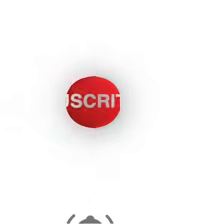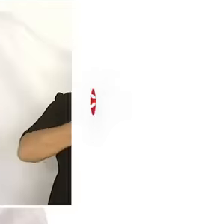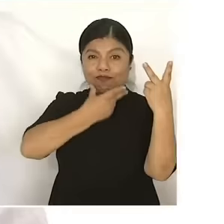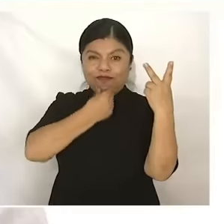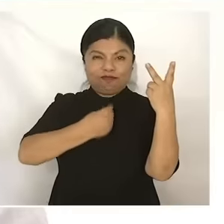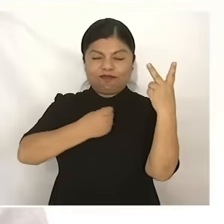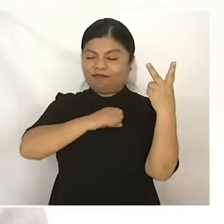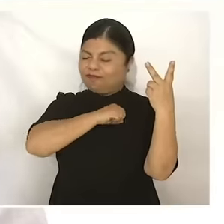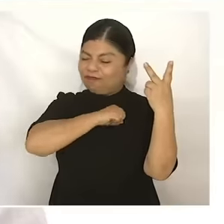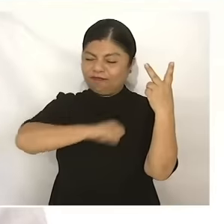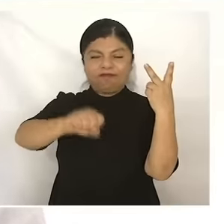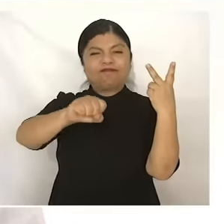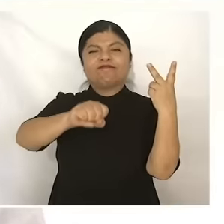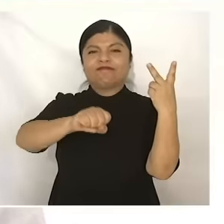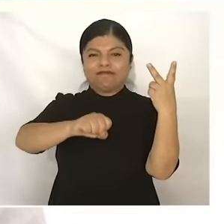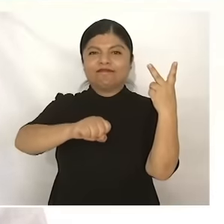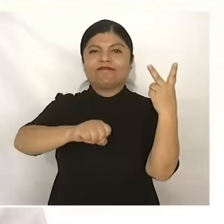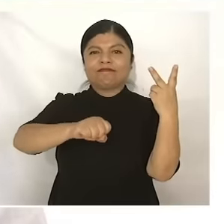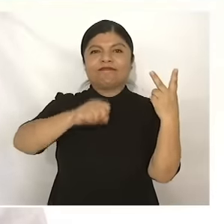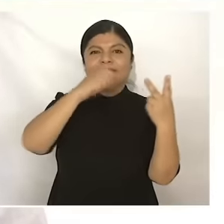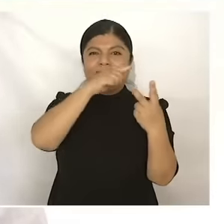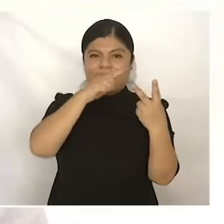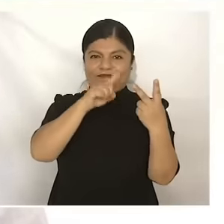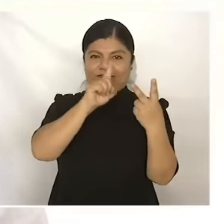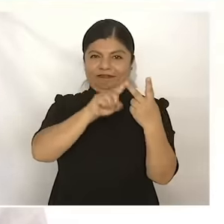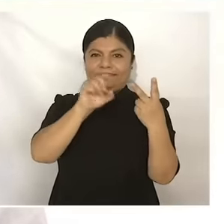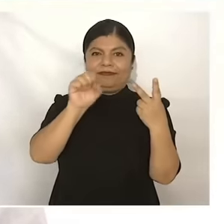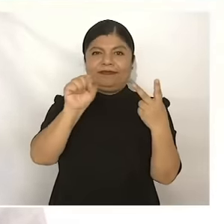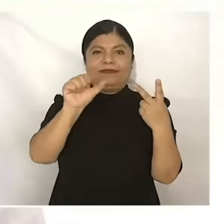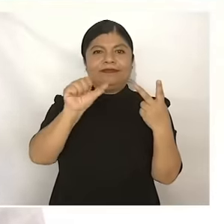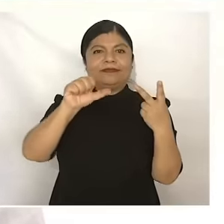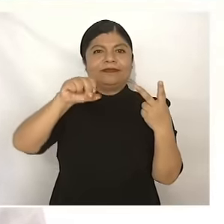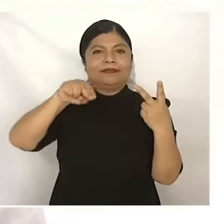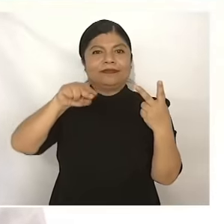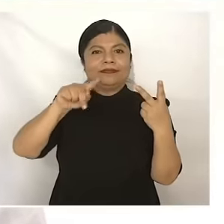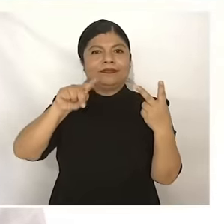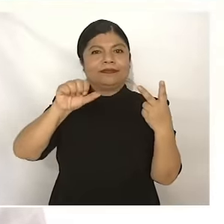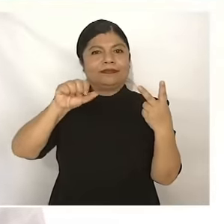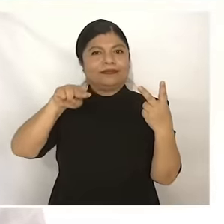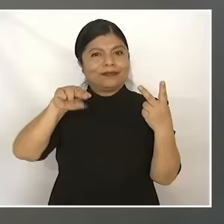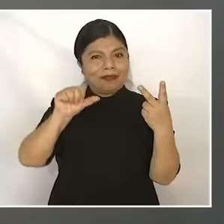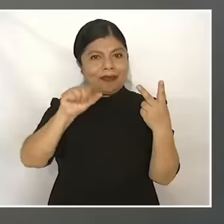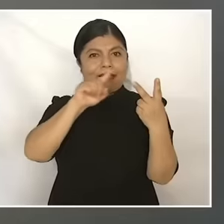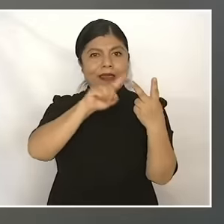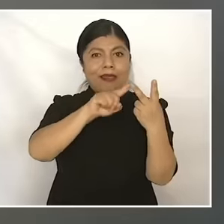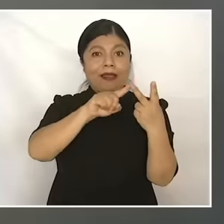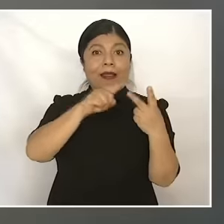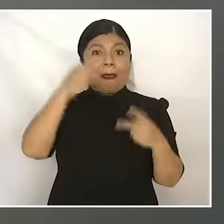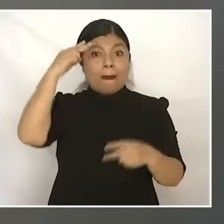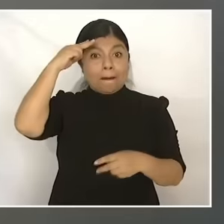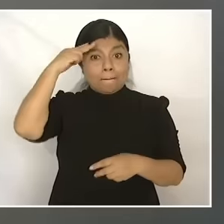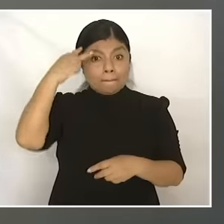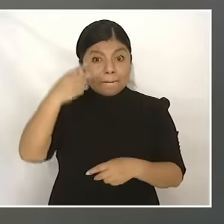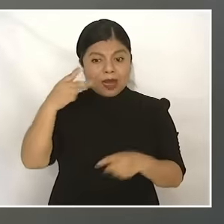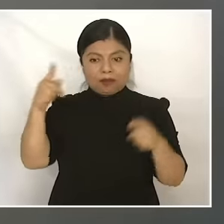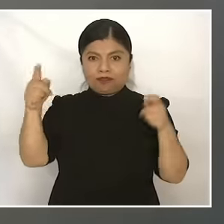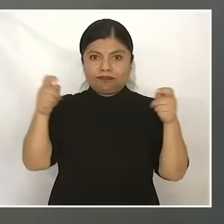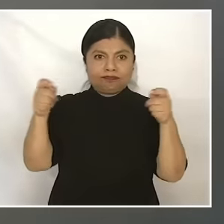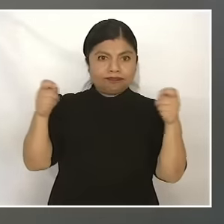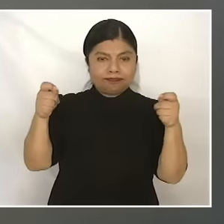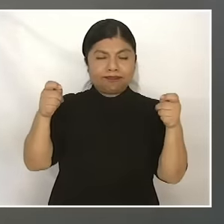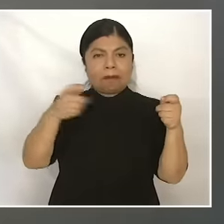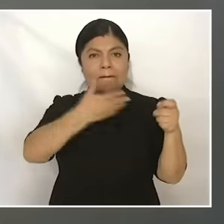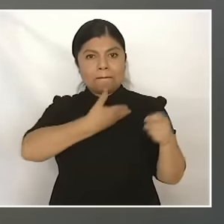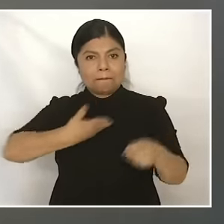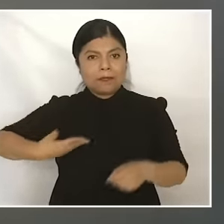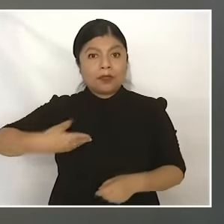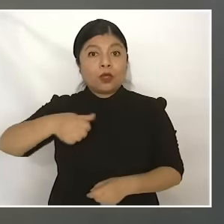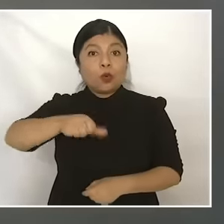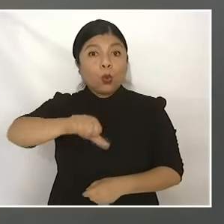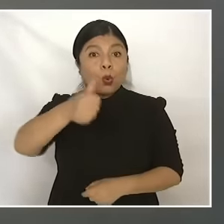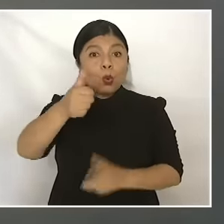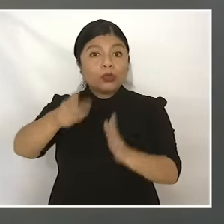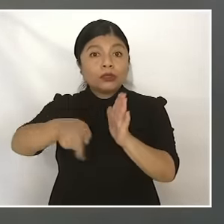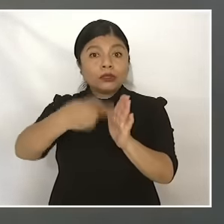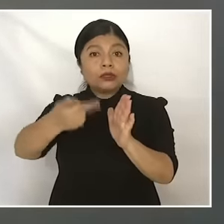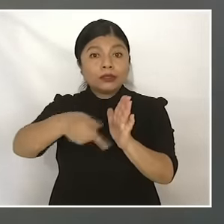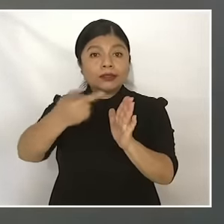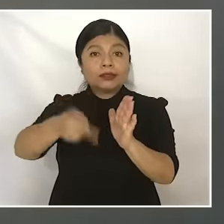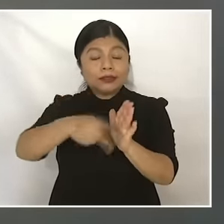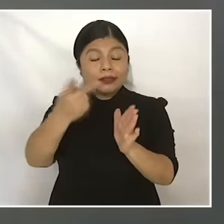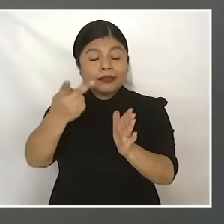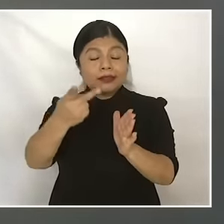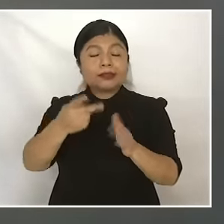two dictators Santana who was president of Mexico 11 times and who because of him took more from us